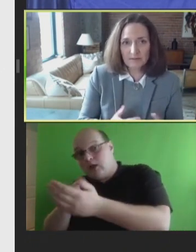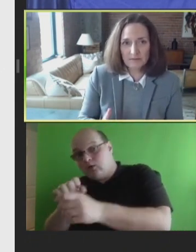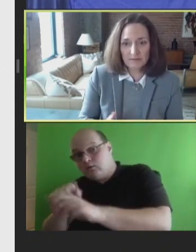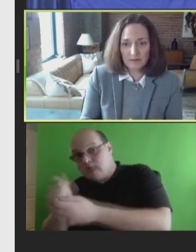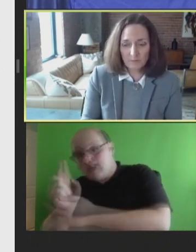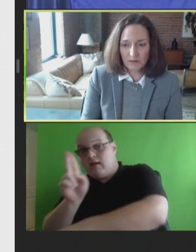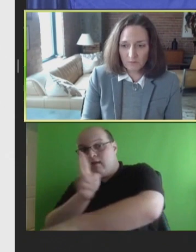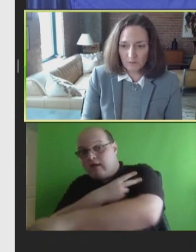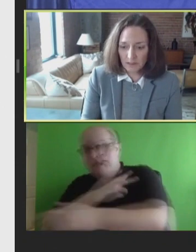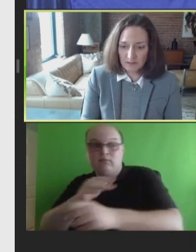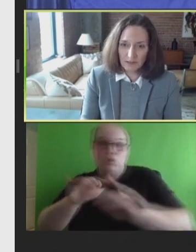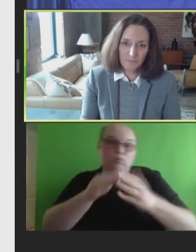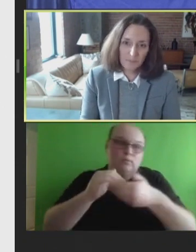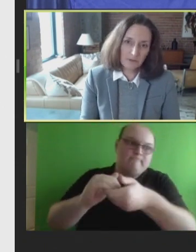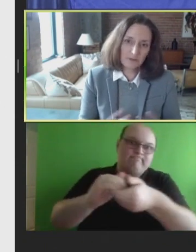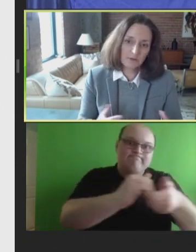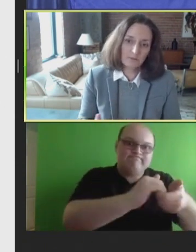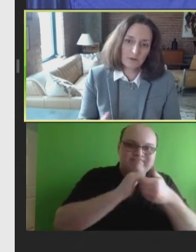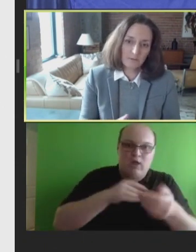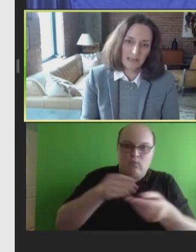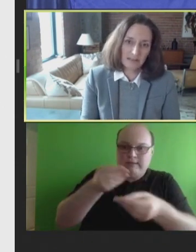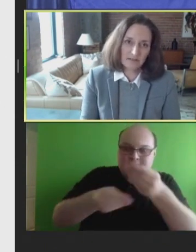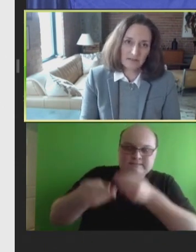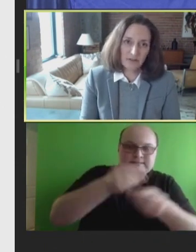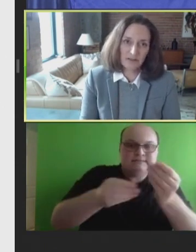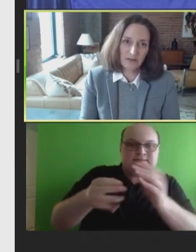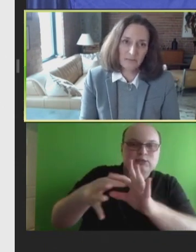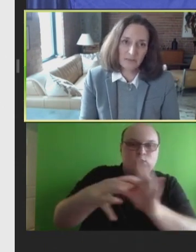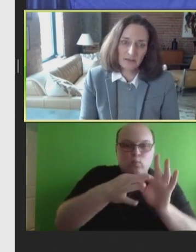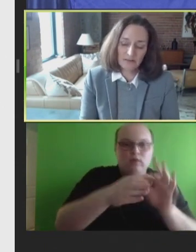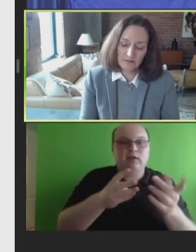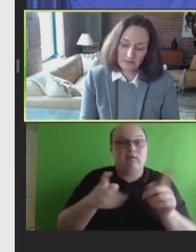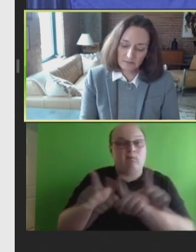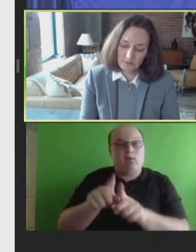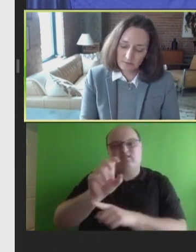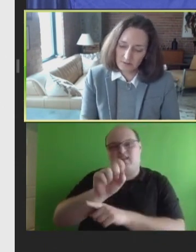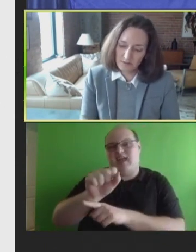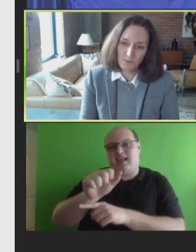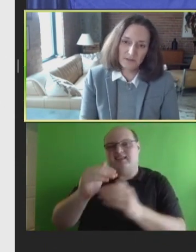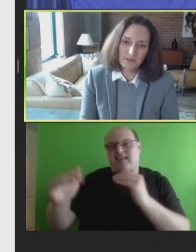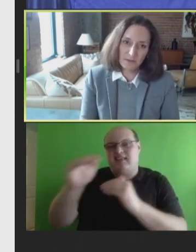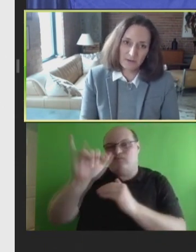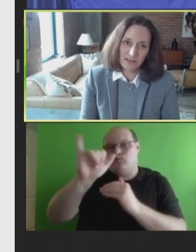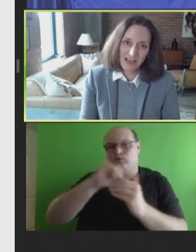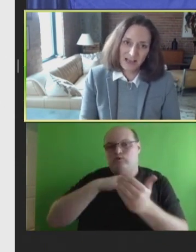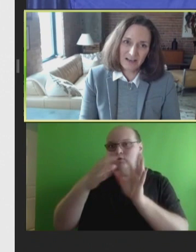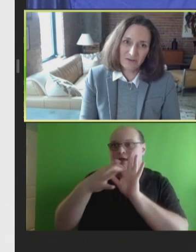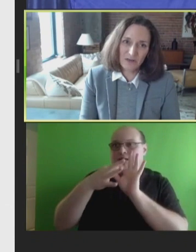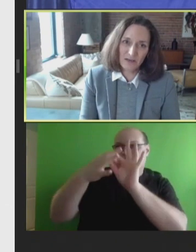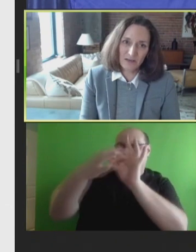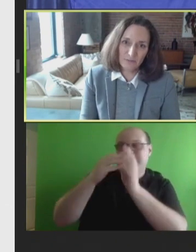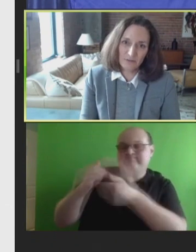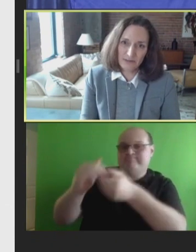practices and how we coordinate, but also, at this level. To Georgina's point about how do we